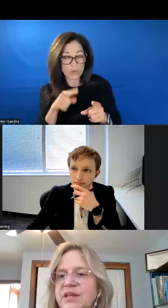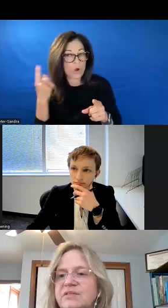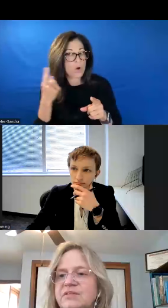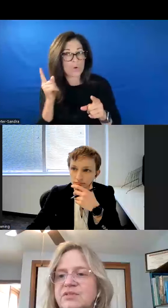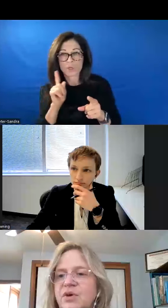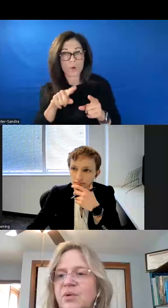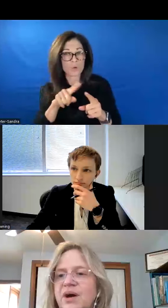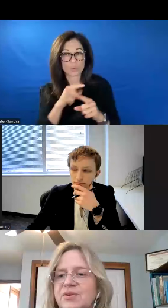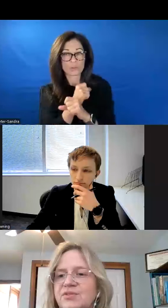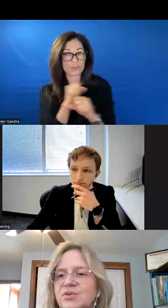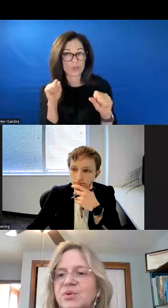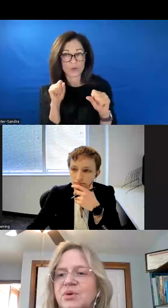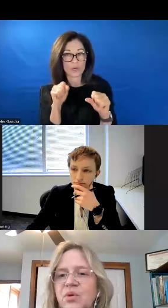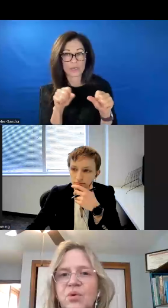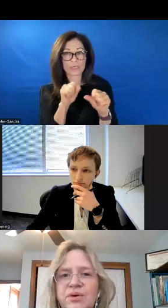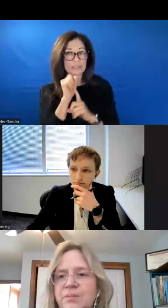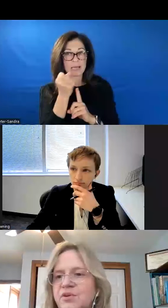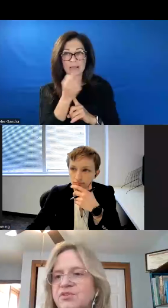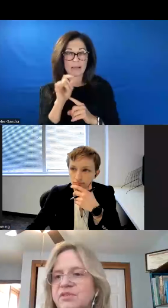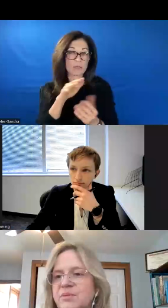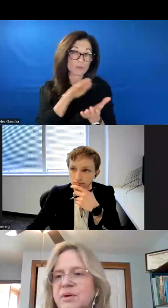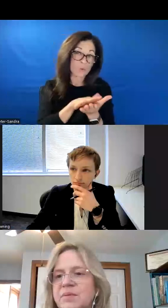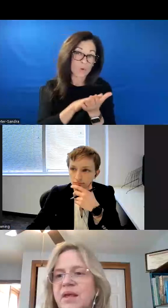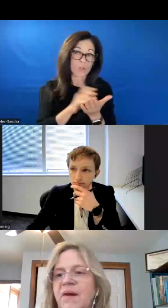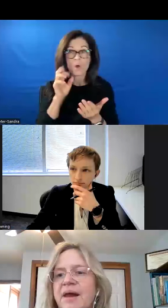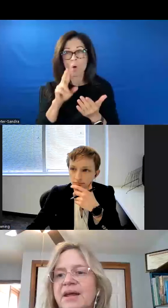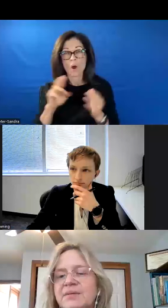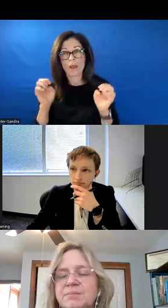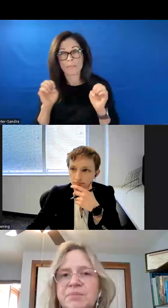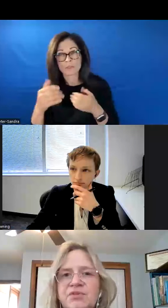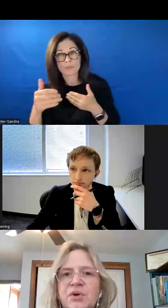SETTINGS SO A SCHOOL OR EMERGENCY ROOM. THEY ARE